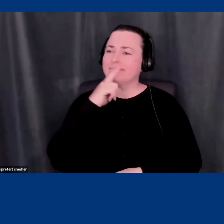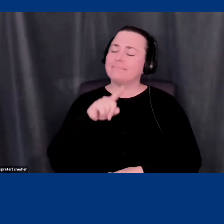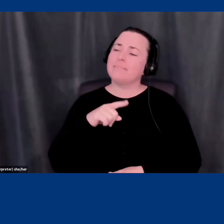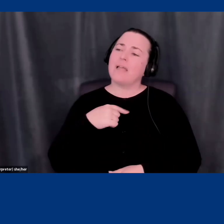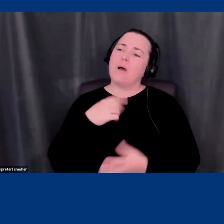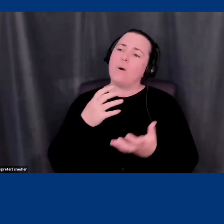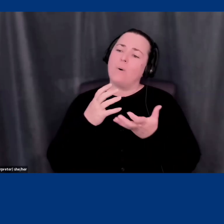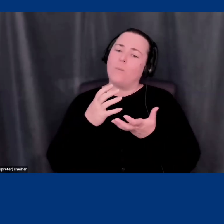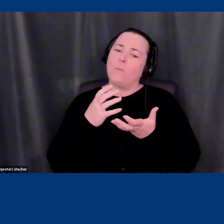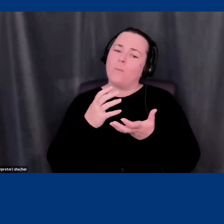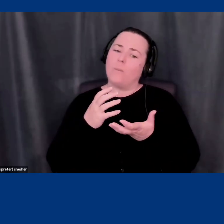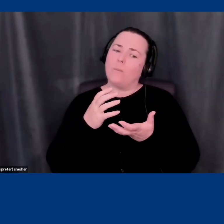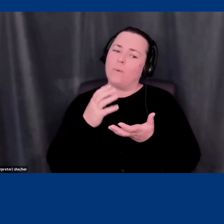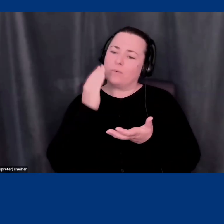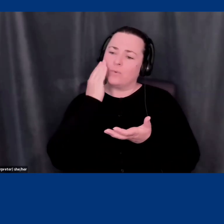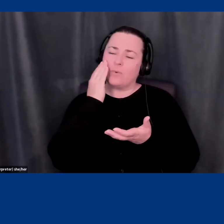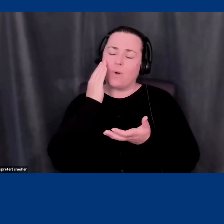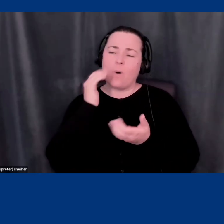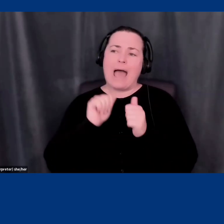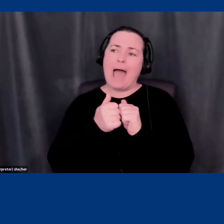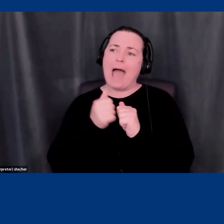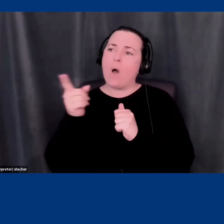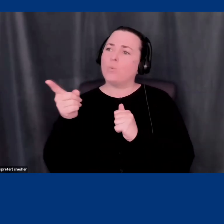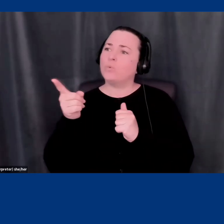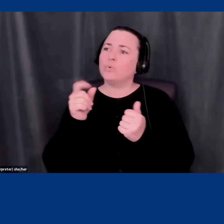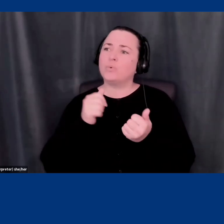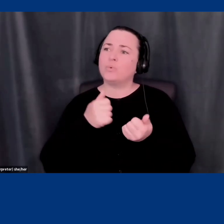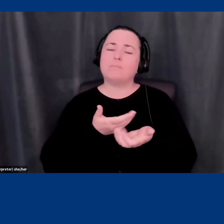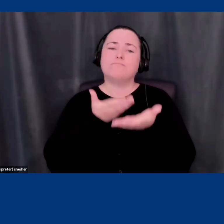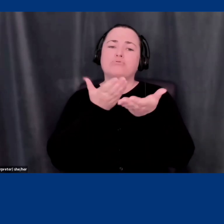your disabilities with Brandie and what that was like?